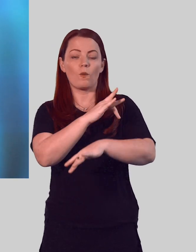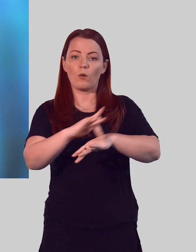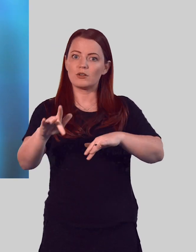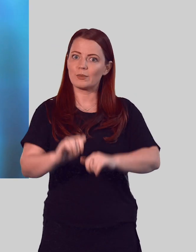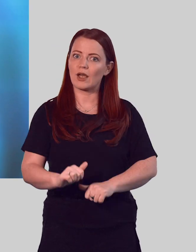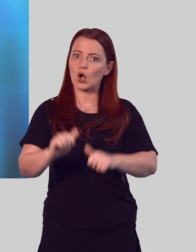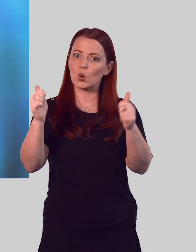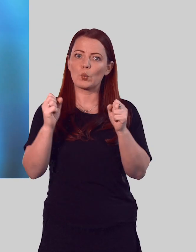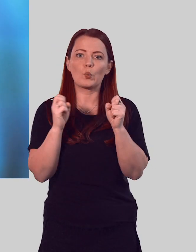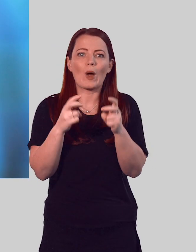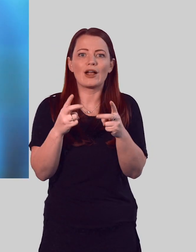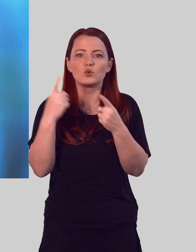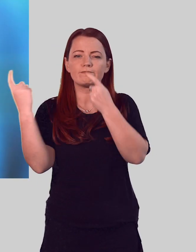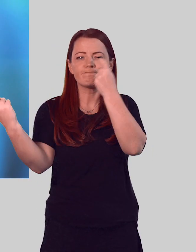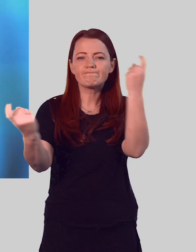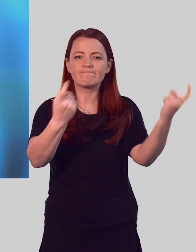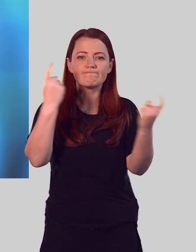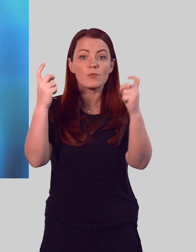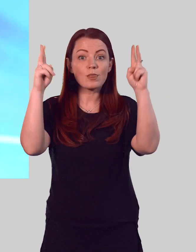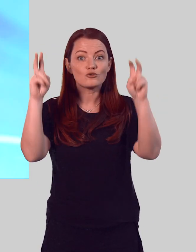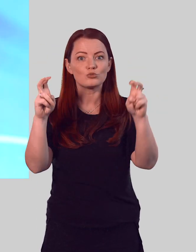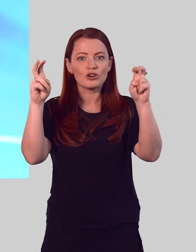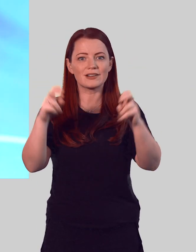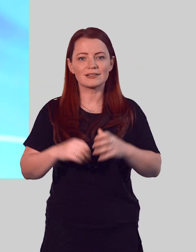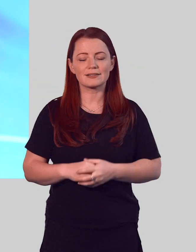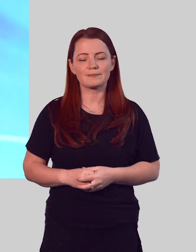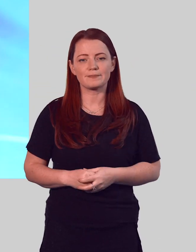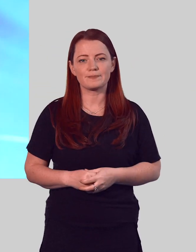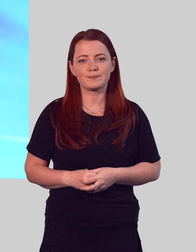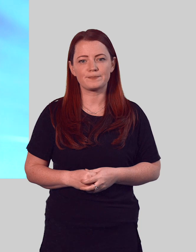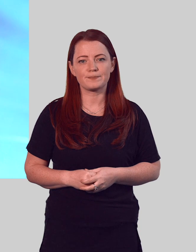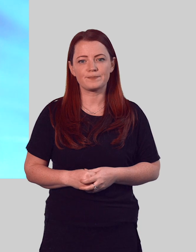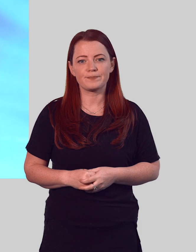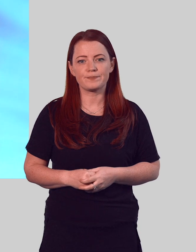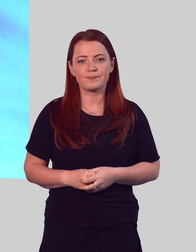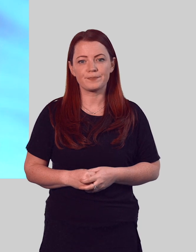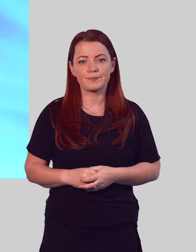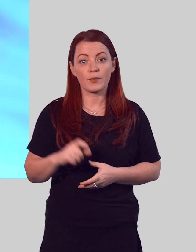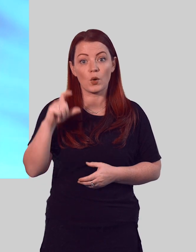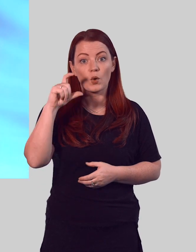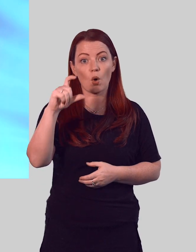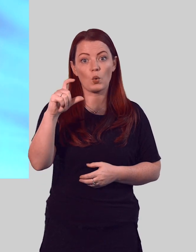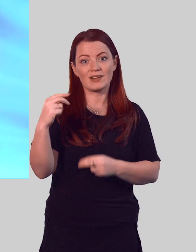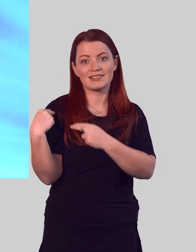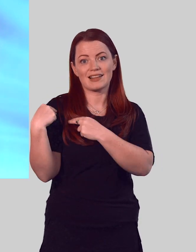explore this subject matter." Coney's The Delegation aimed for a deeper level of